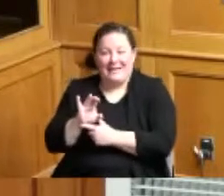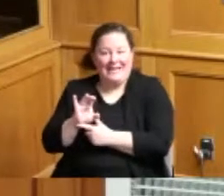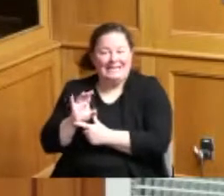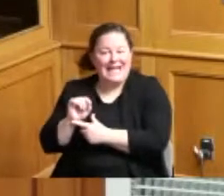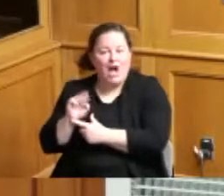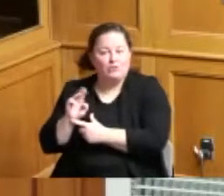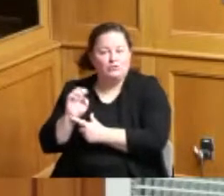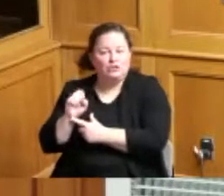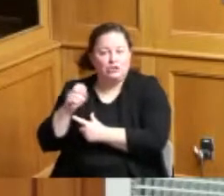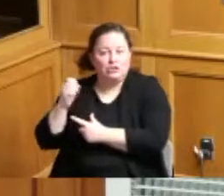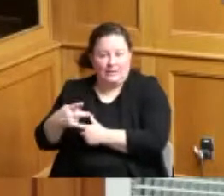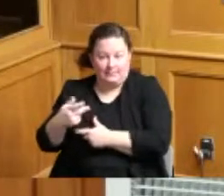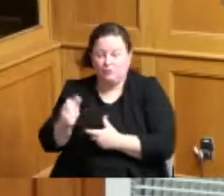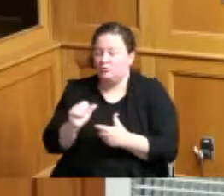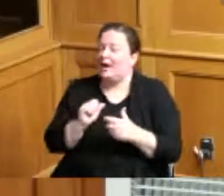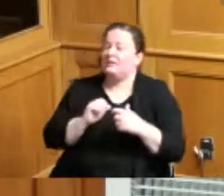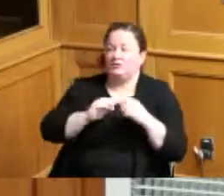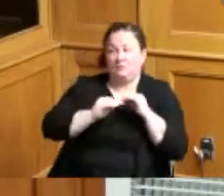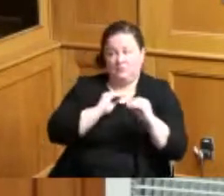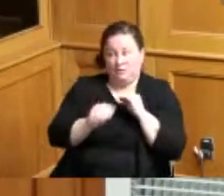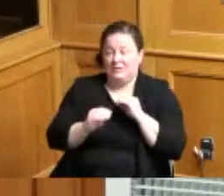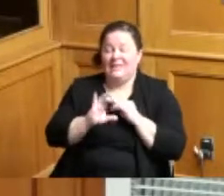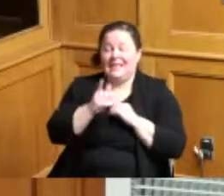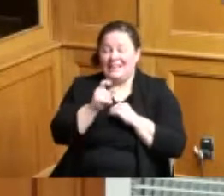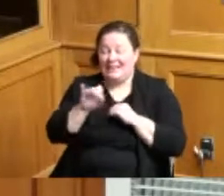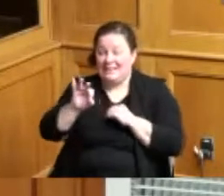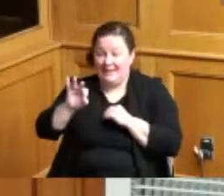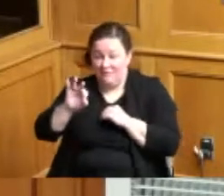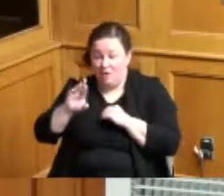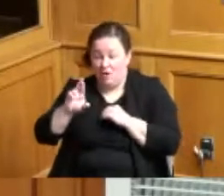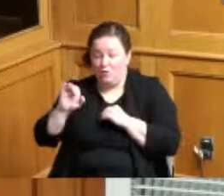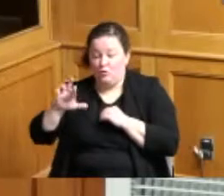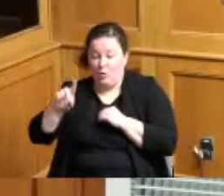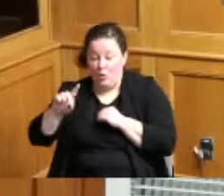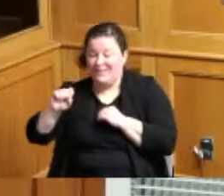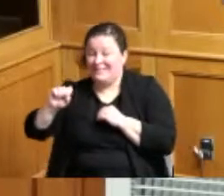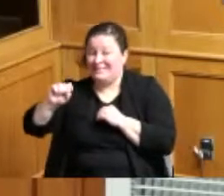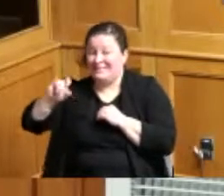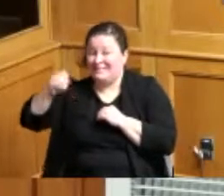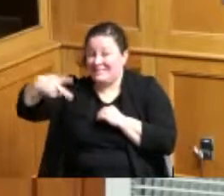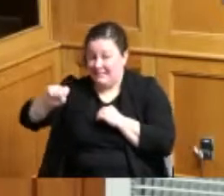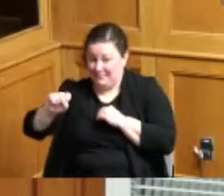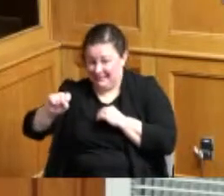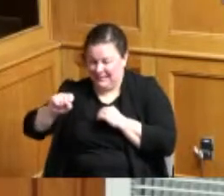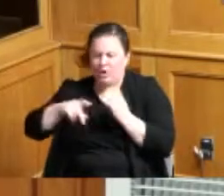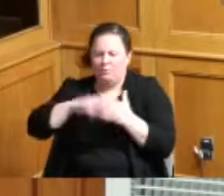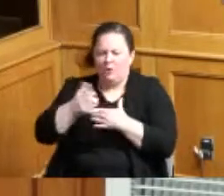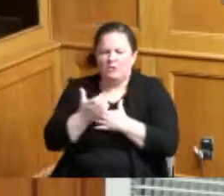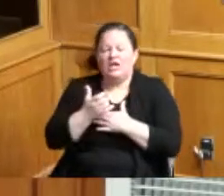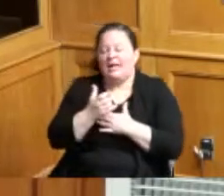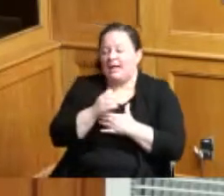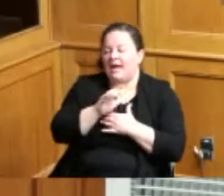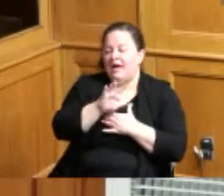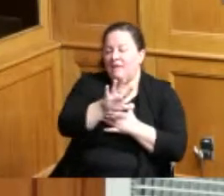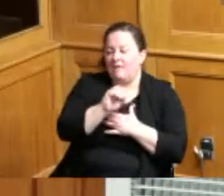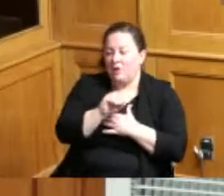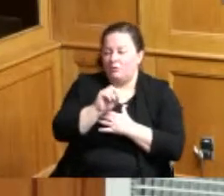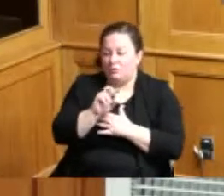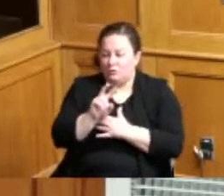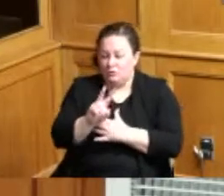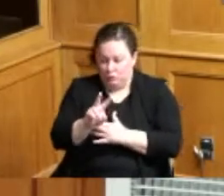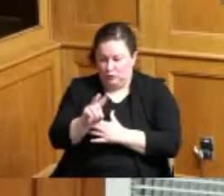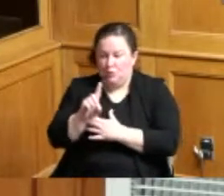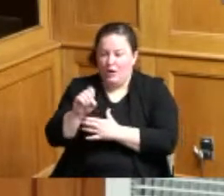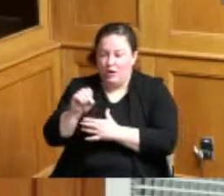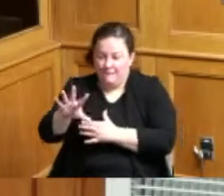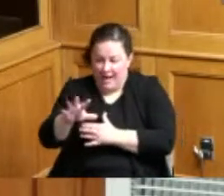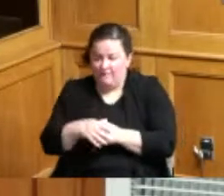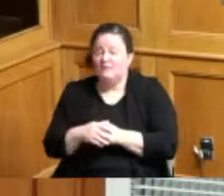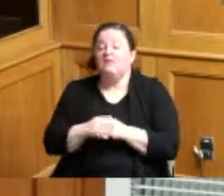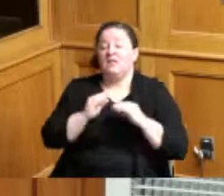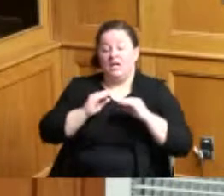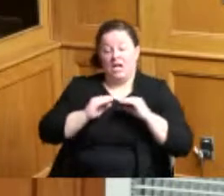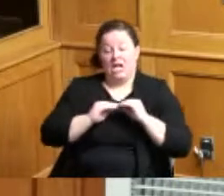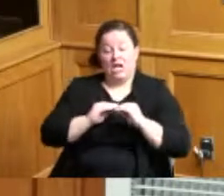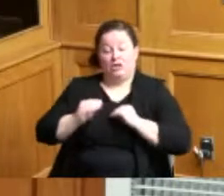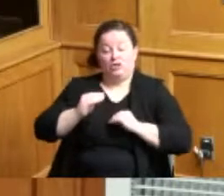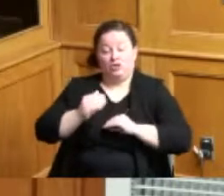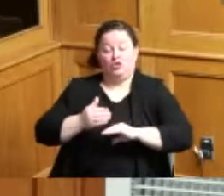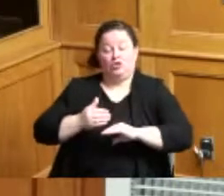cliff road slips located in Miami Township project number 502-105 construction cost is 261,629